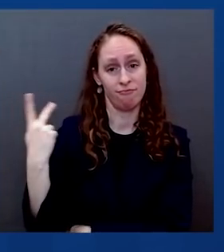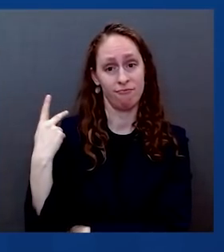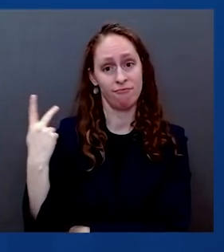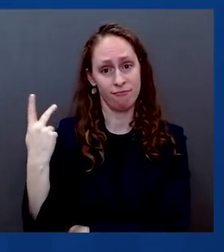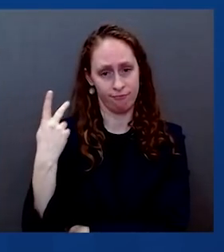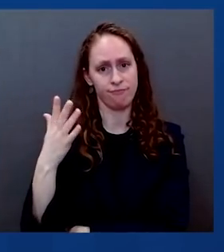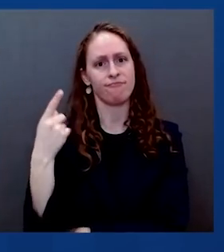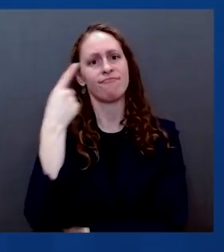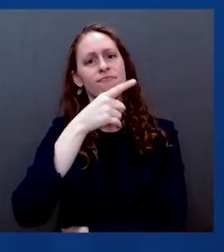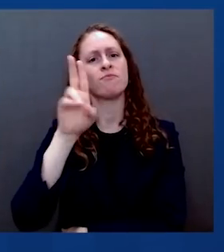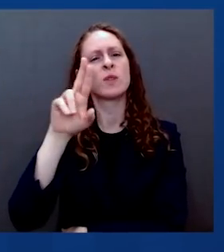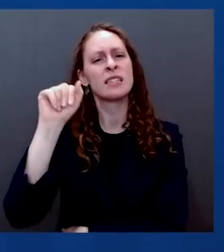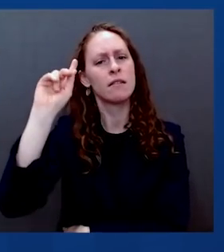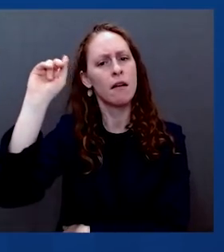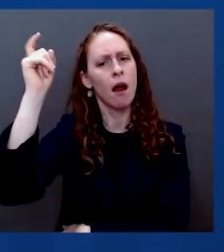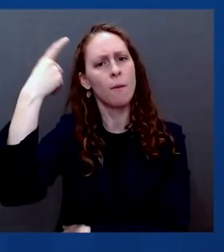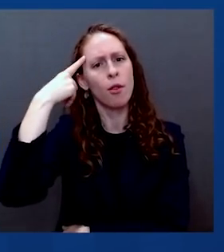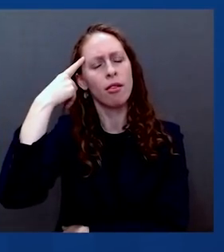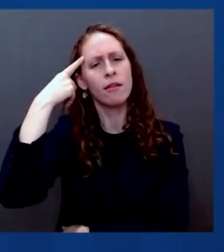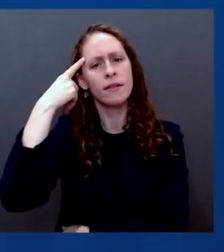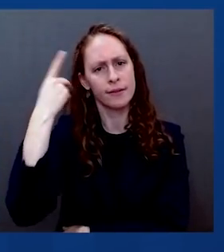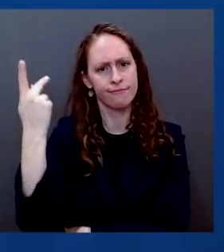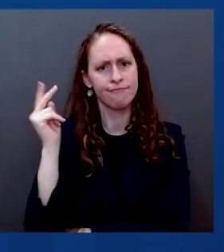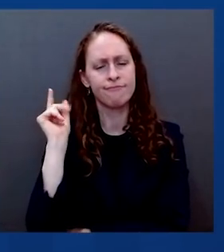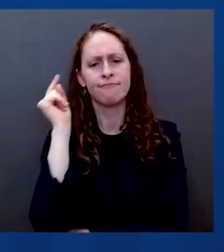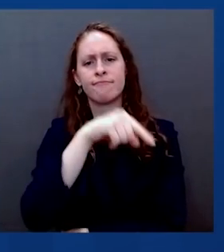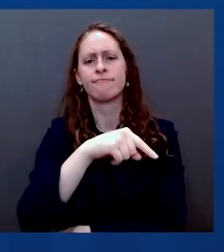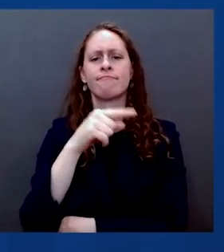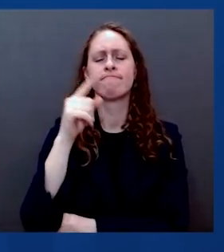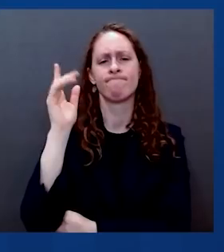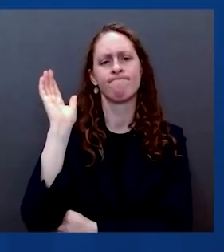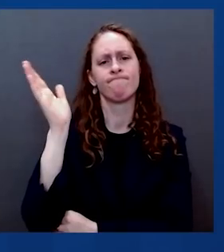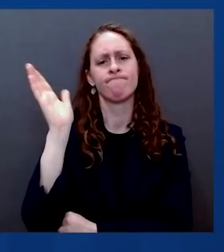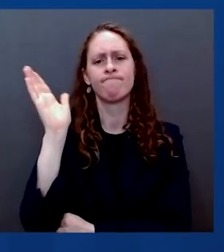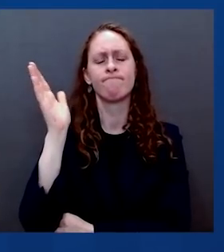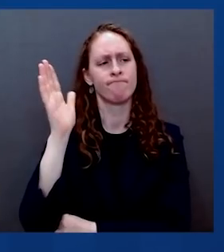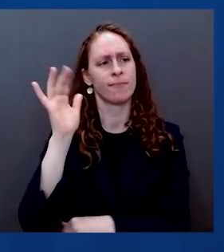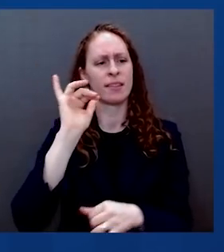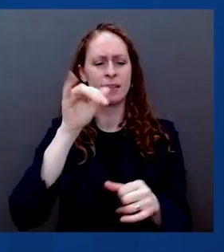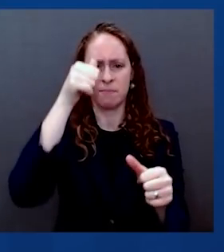January 6th insurrection on the citadel of our democracy.